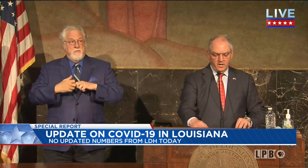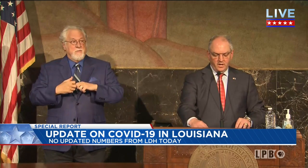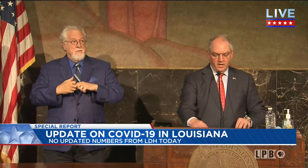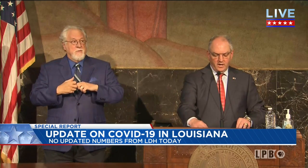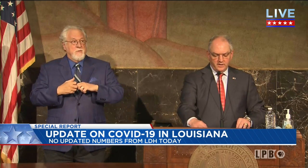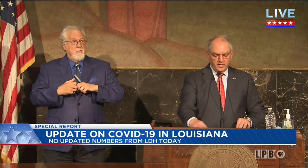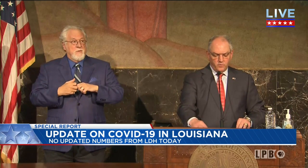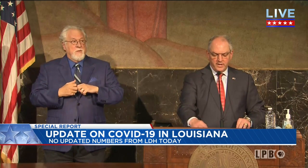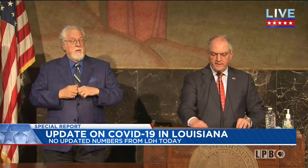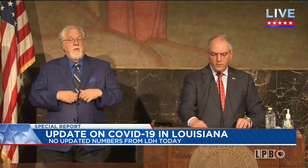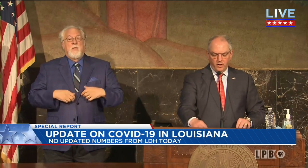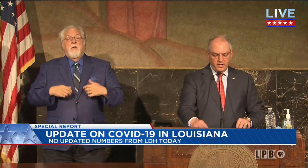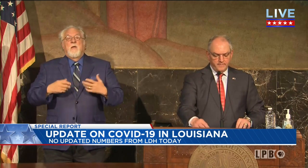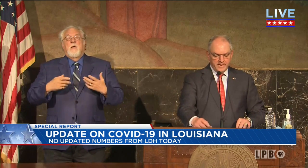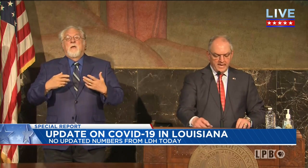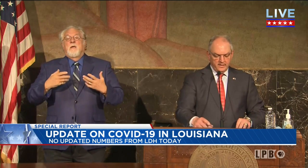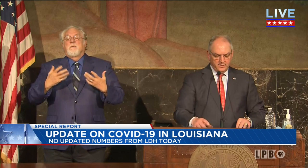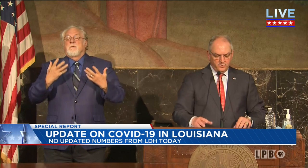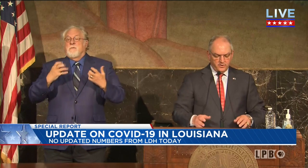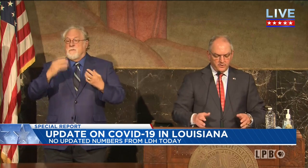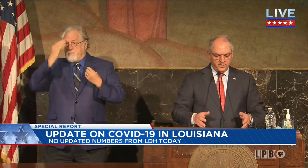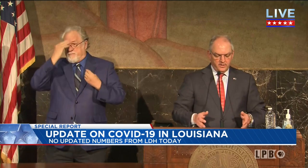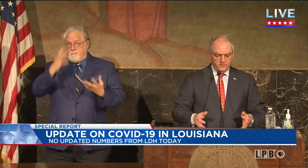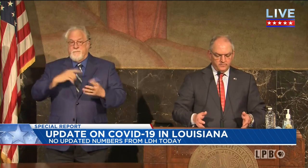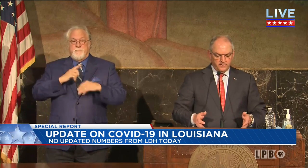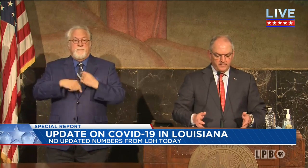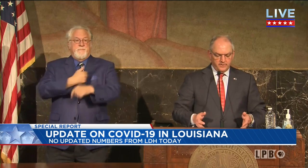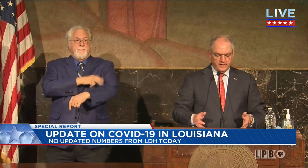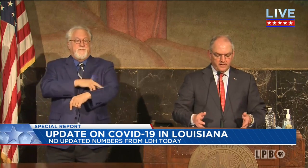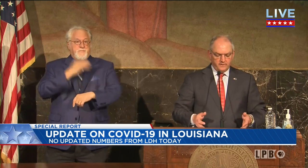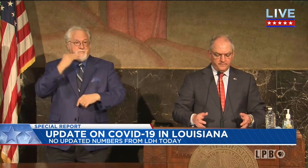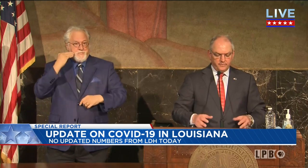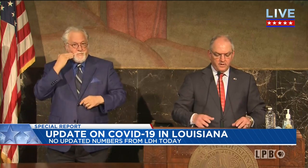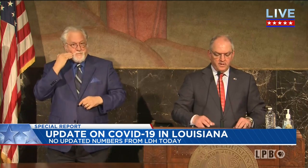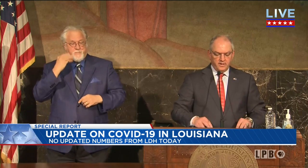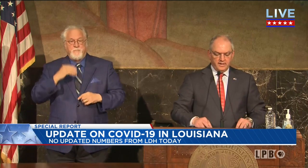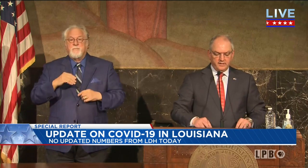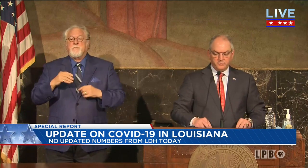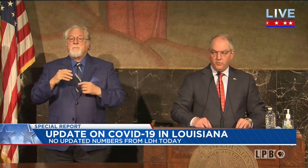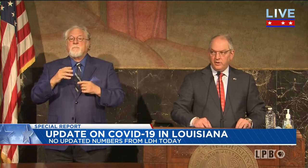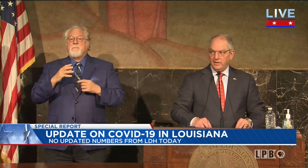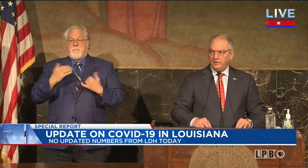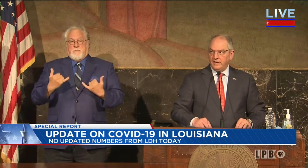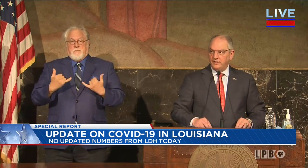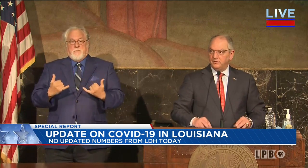GROUPS OF PEOPLE. THESE ARE THOSE 65 AND OLDER WITH UNDERLYING HEALTH